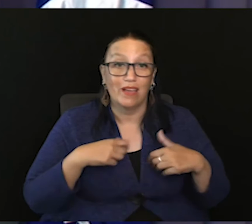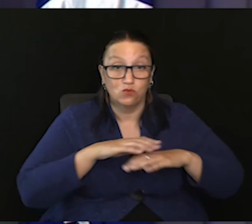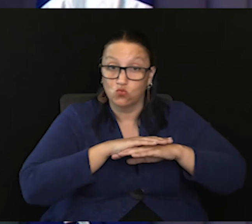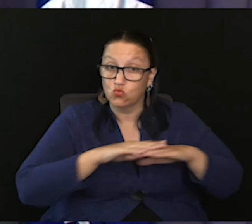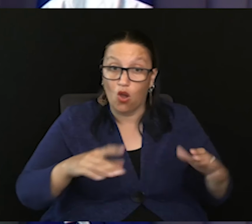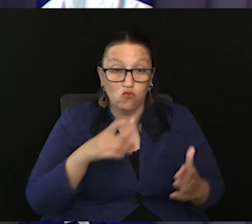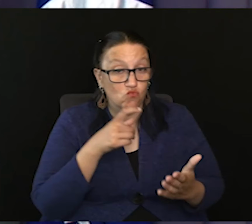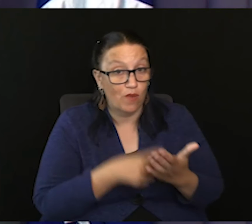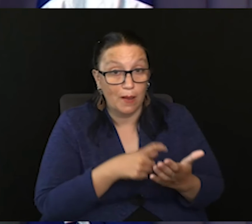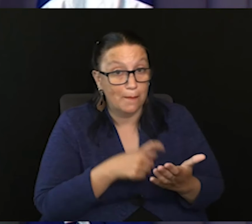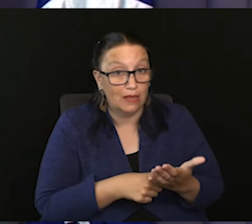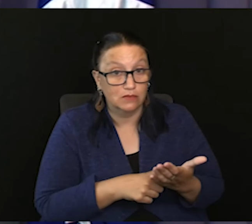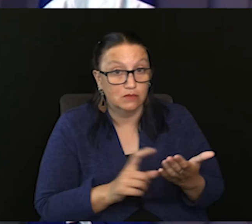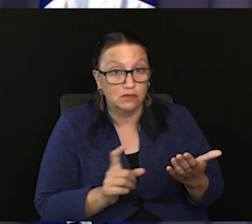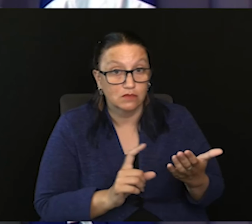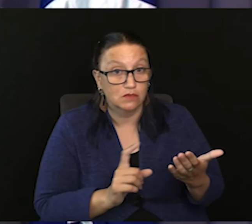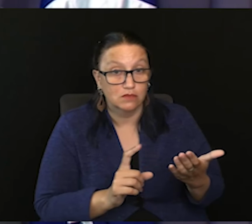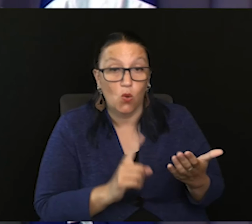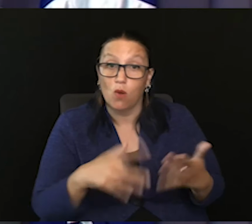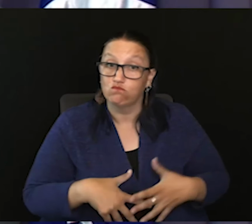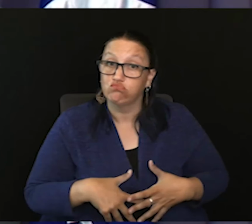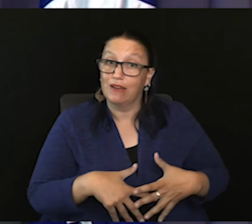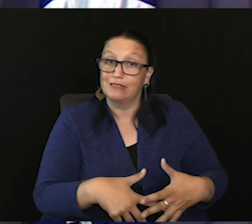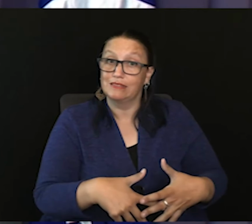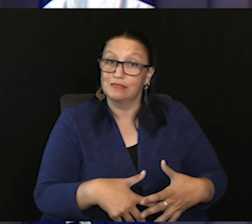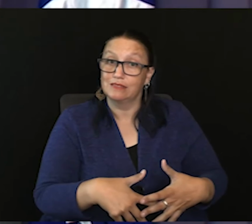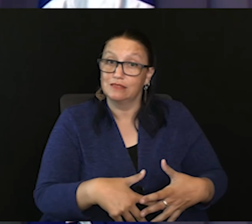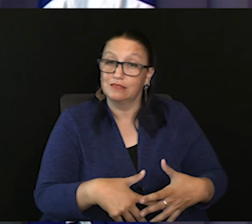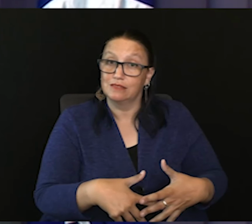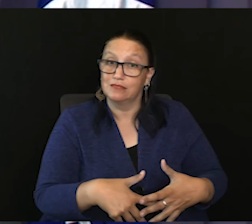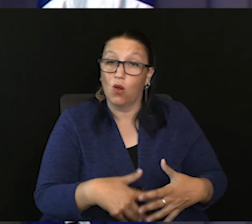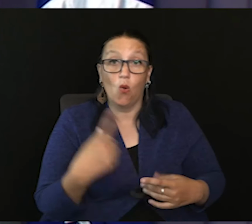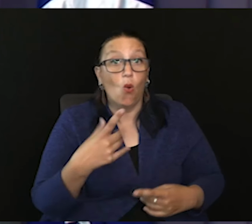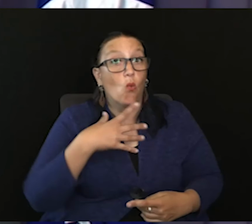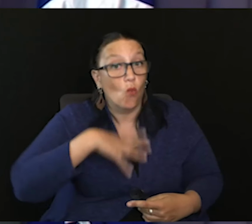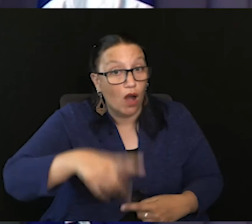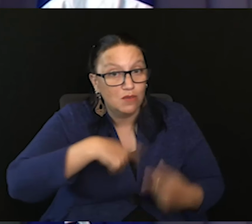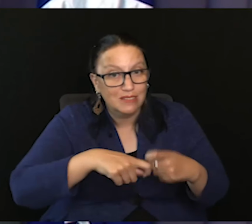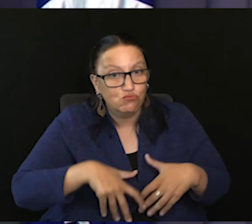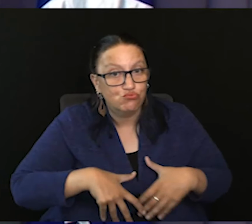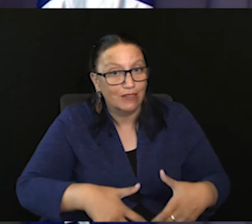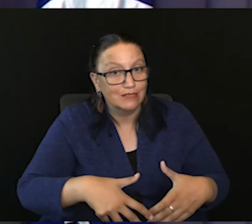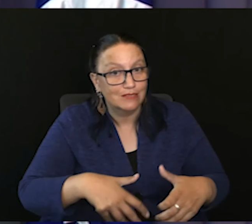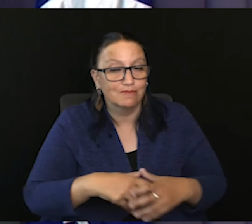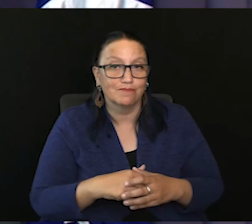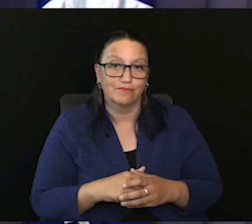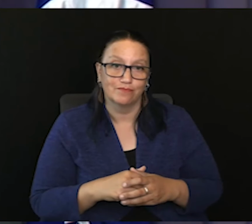recommended is as at an abundance of caution, those pregnant and those wanting to become pregnant.